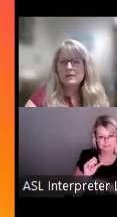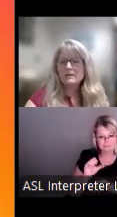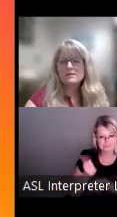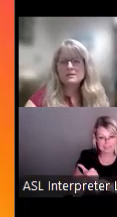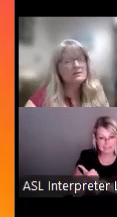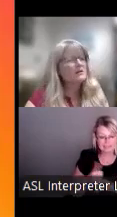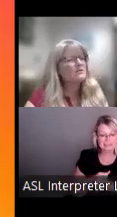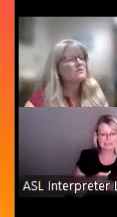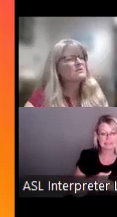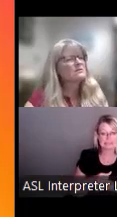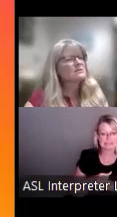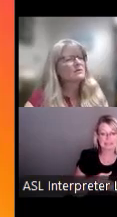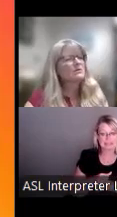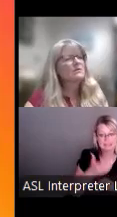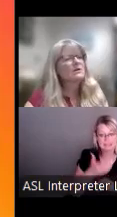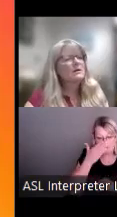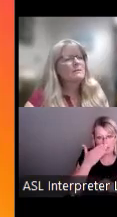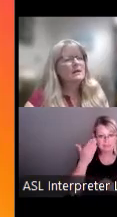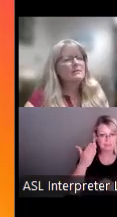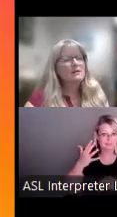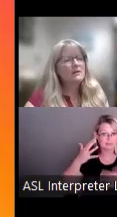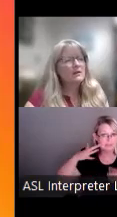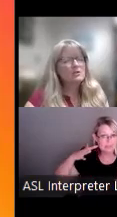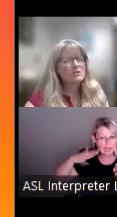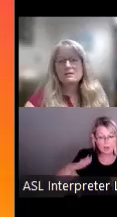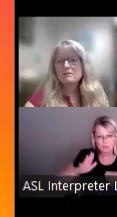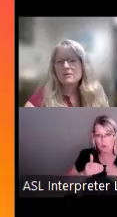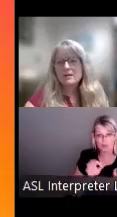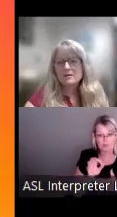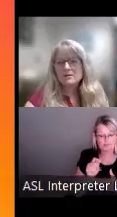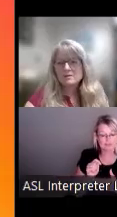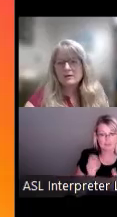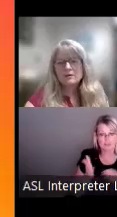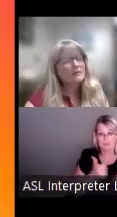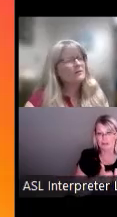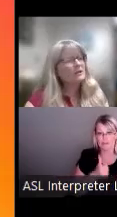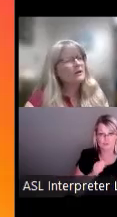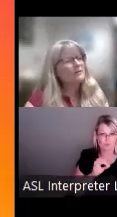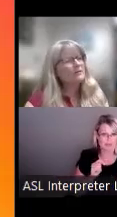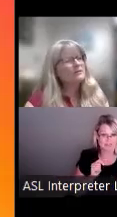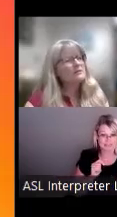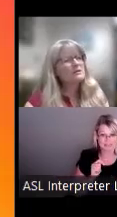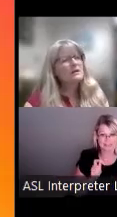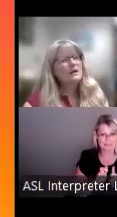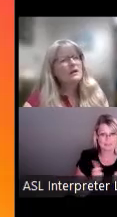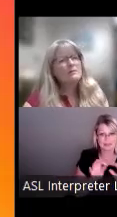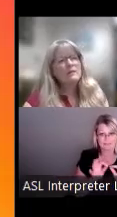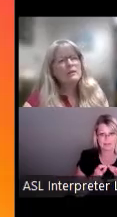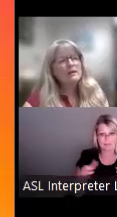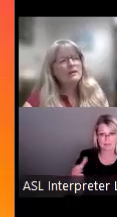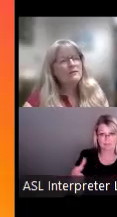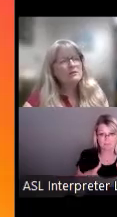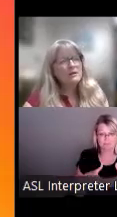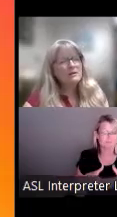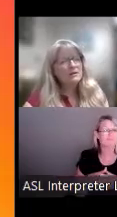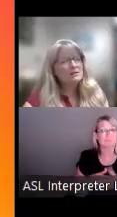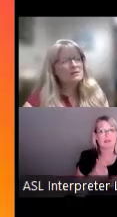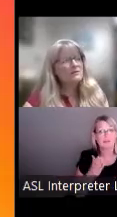the smells and the sounds, and so maybe they just avoid those bigger family gatherings and maybe they never take their kids